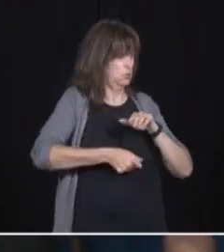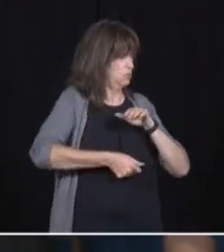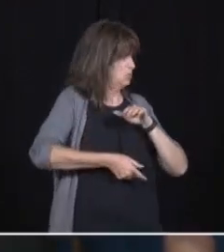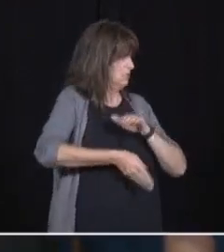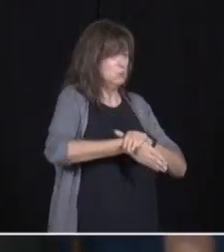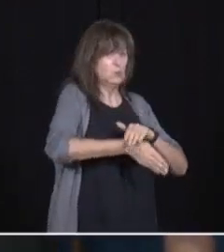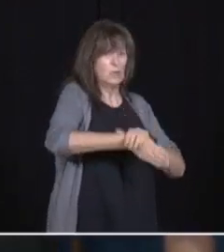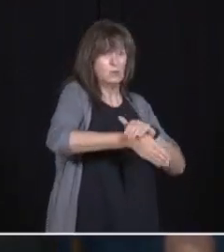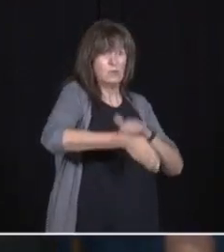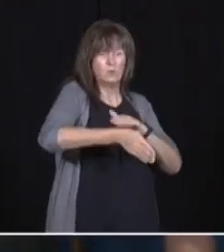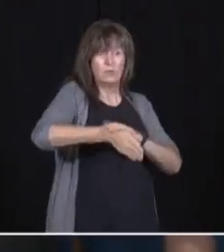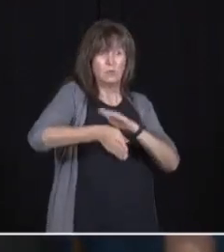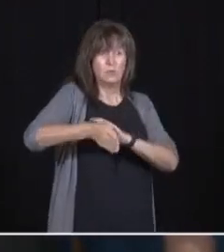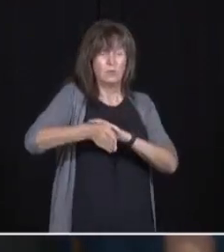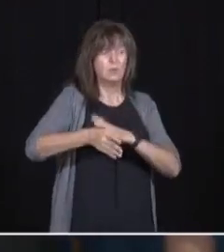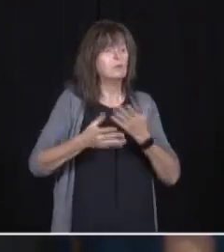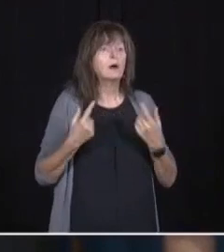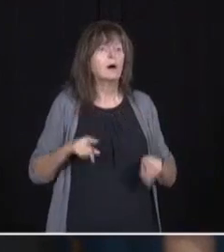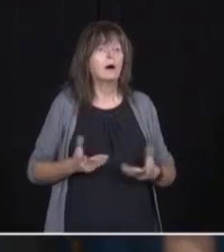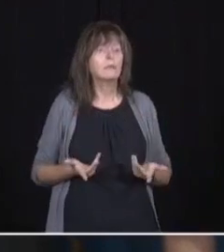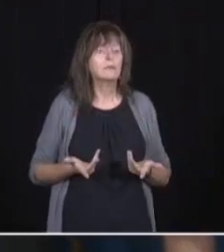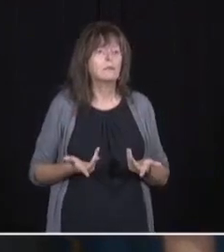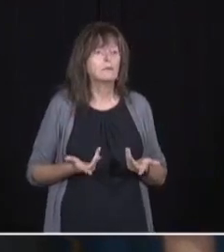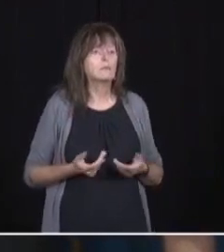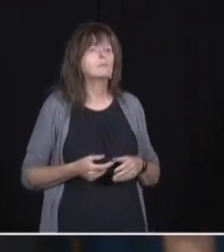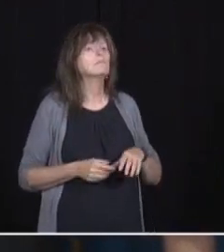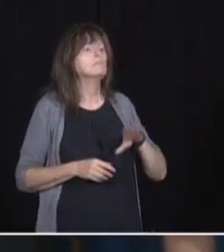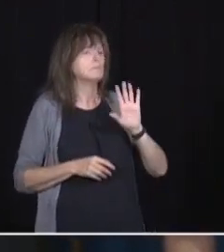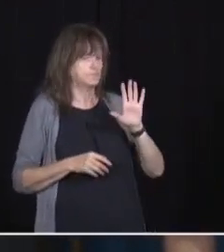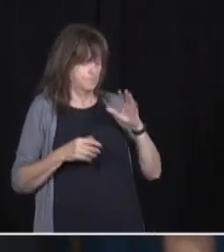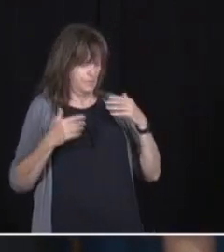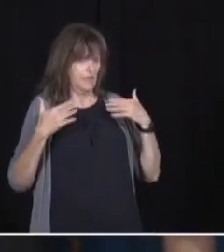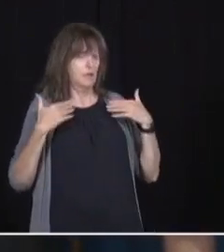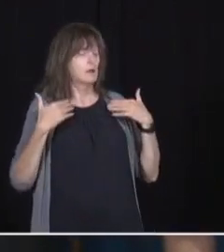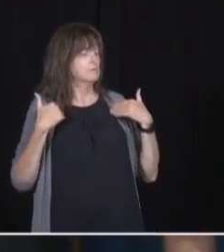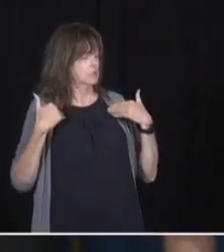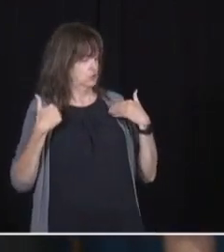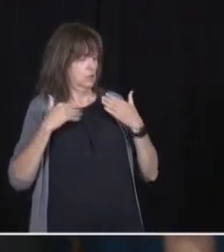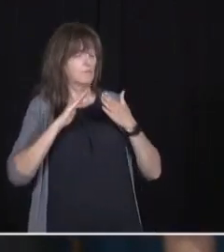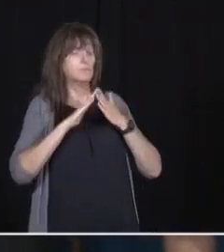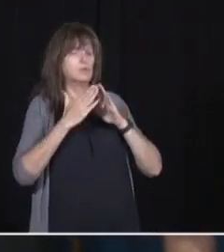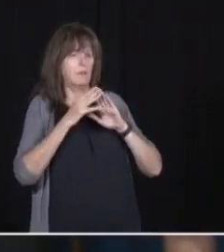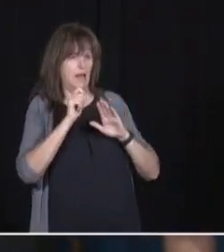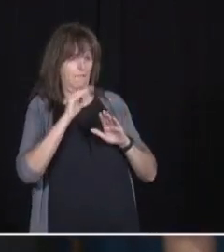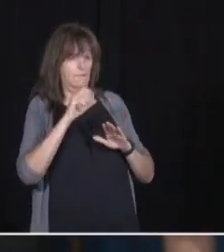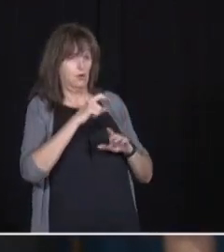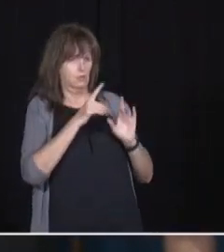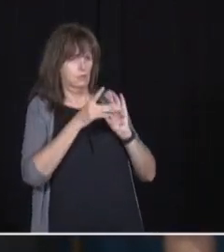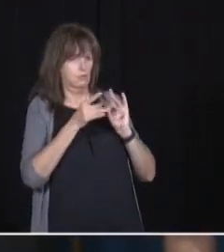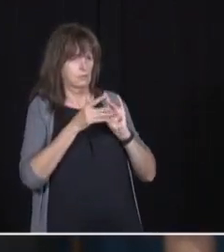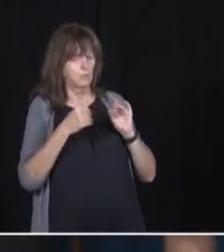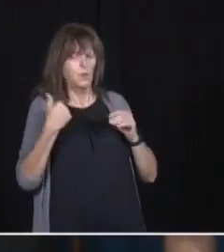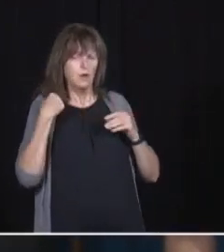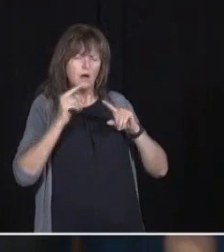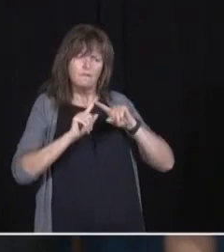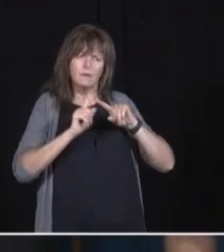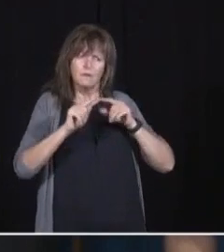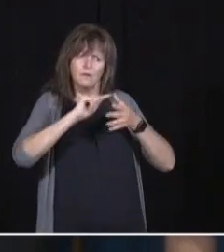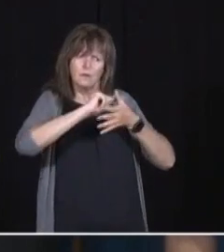board? I will posit over to the municipal affairs. Thank you. Thanks for the question.